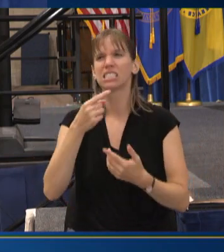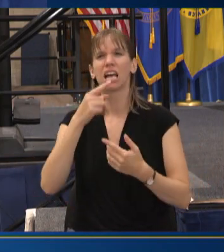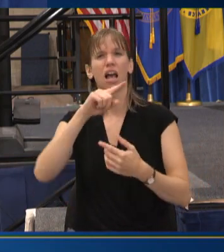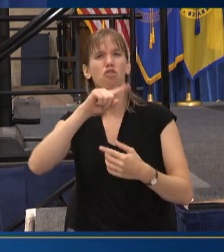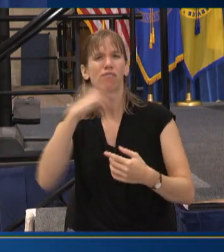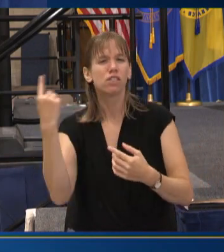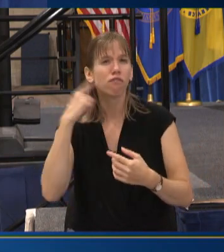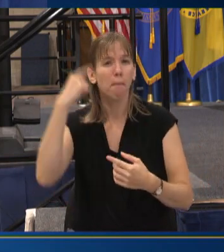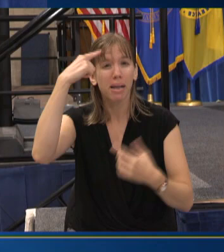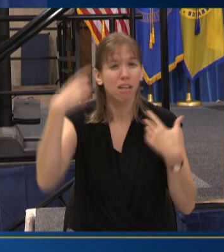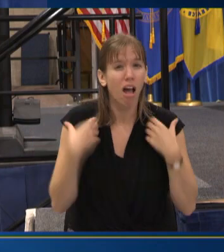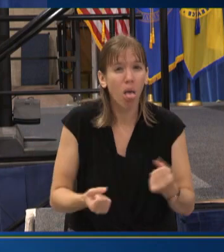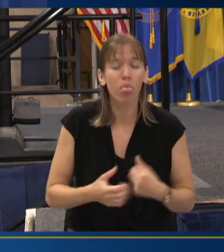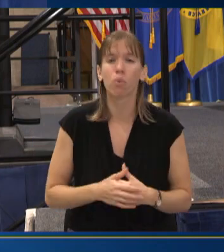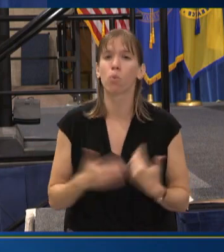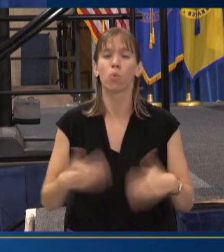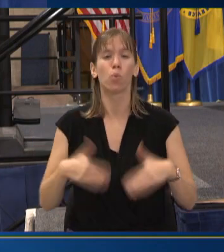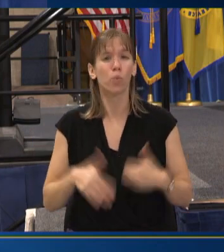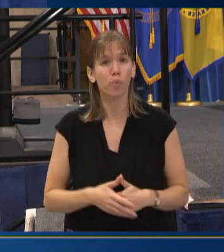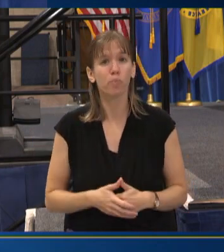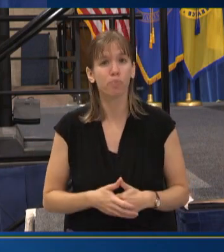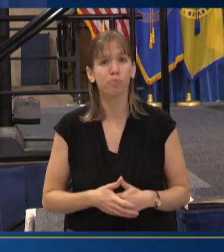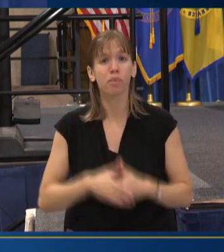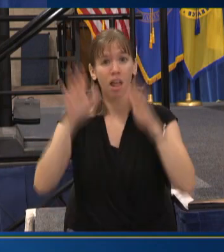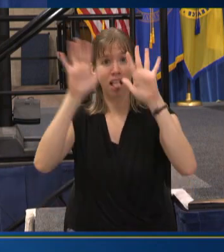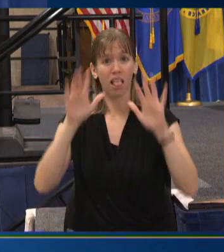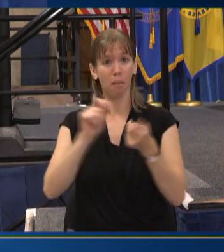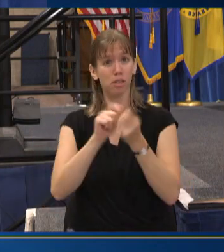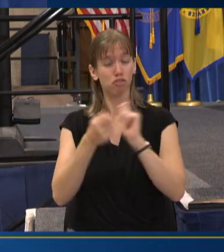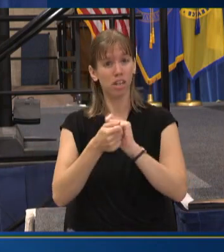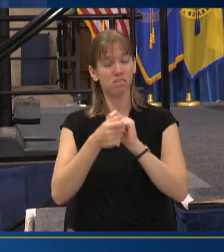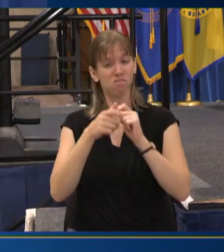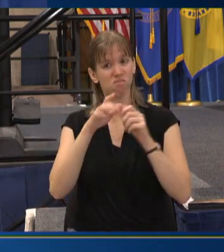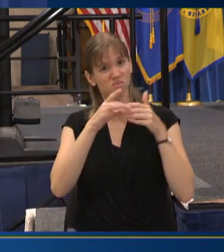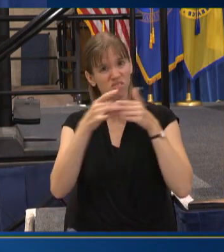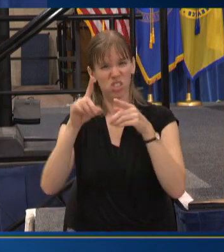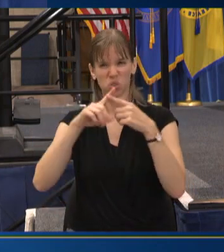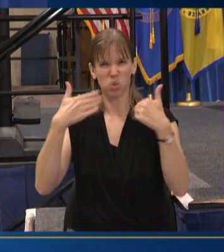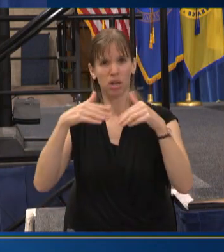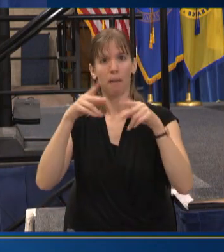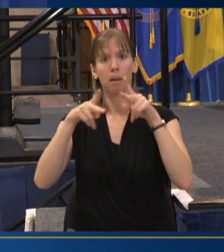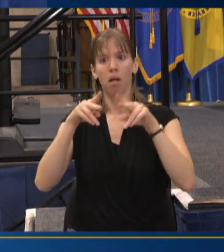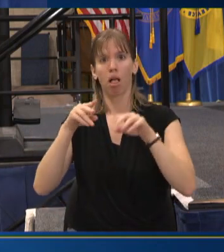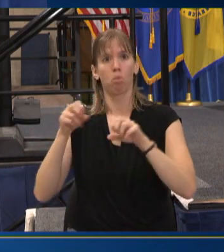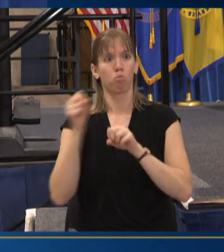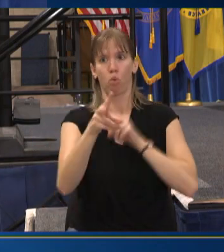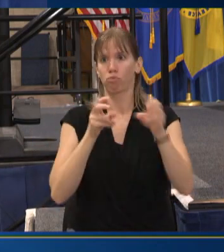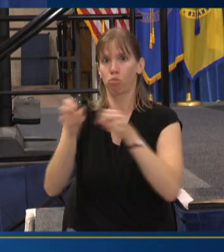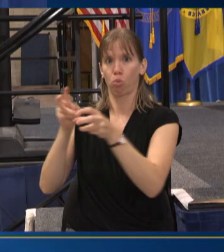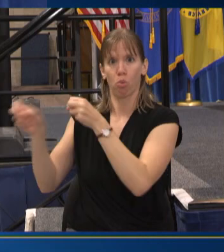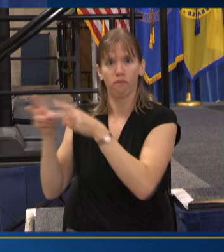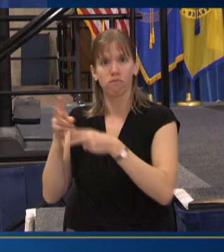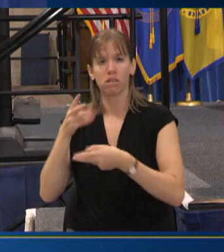Climate change can lead to population displacement, supply chain disruptions, decreased water and food quality and